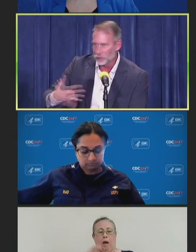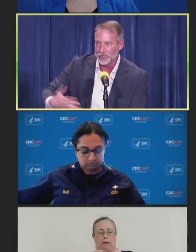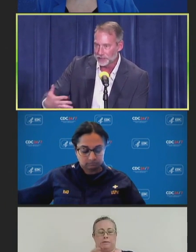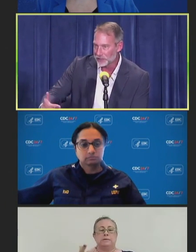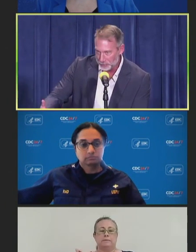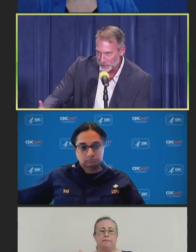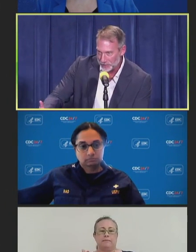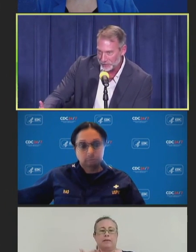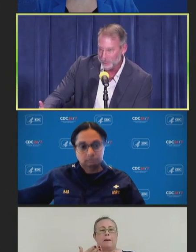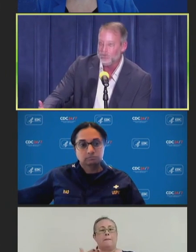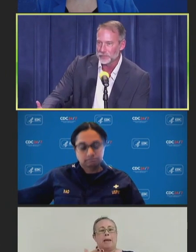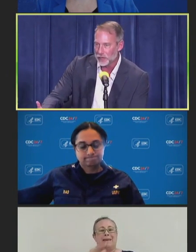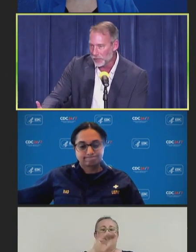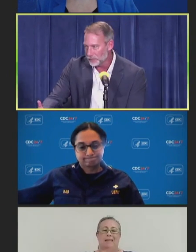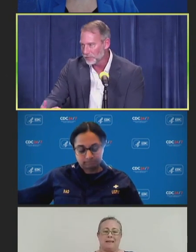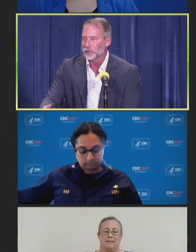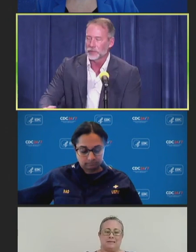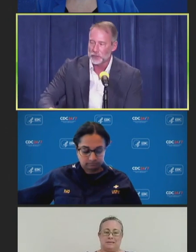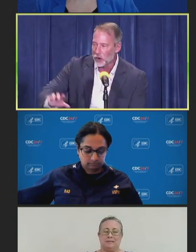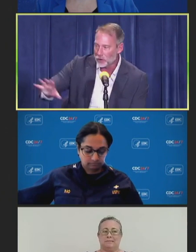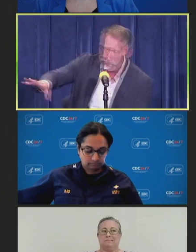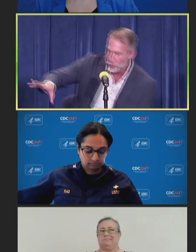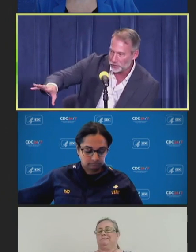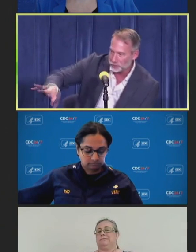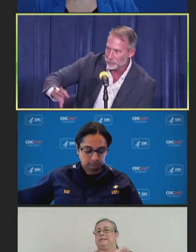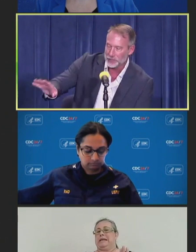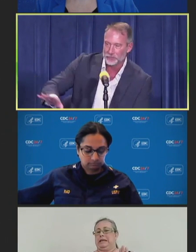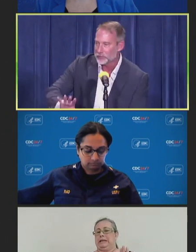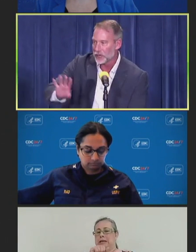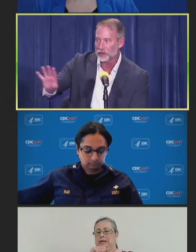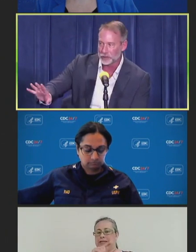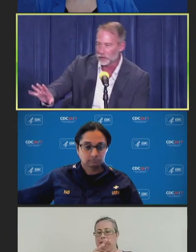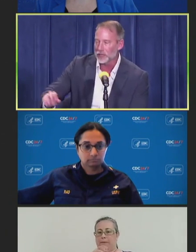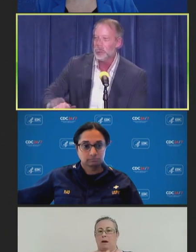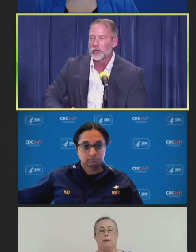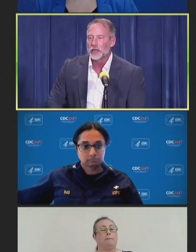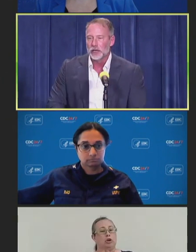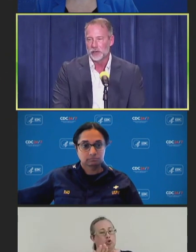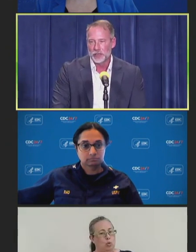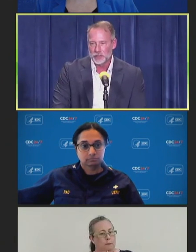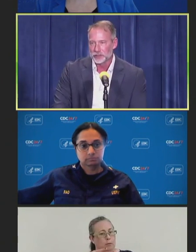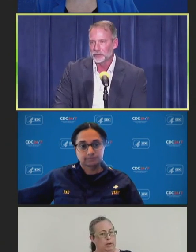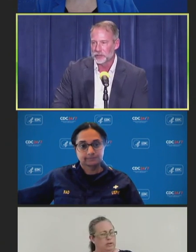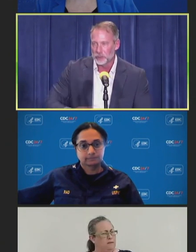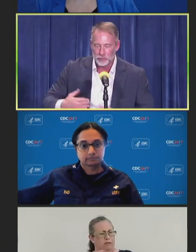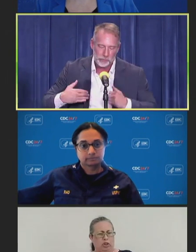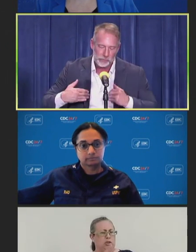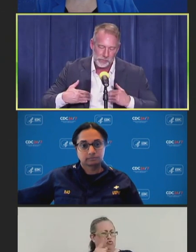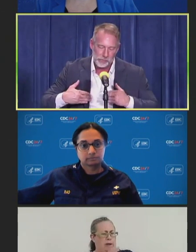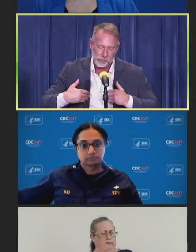less stigmatizing that way. You know, all your points are entirely correct. I just, you know.